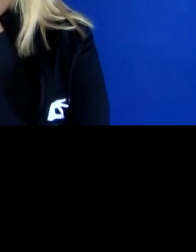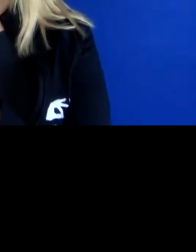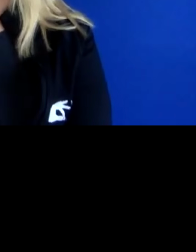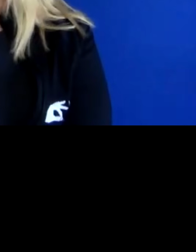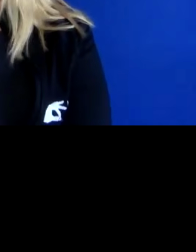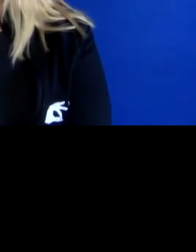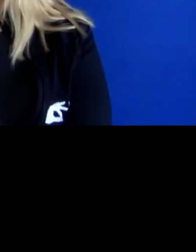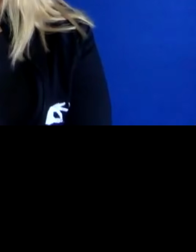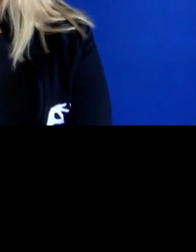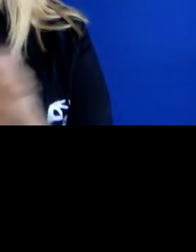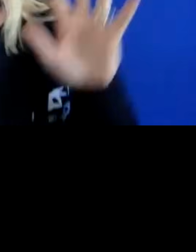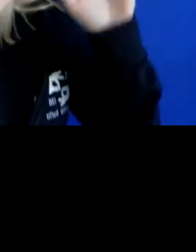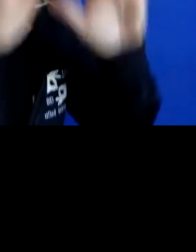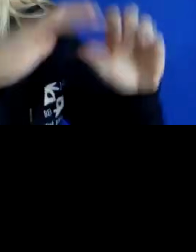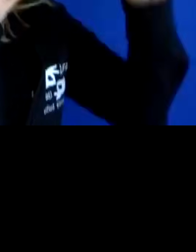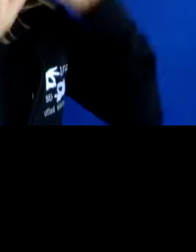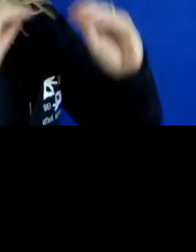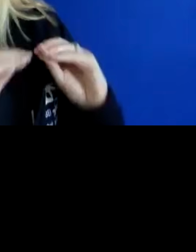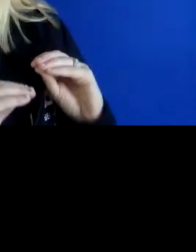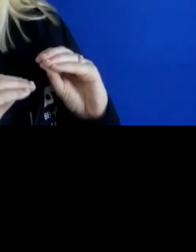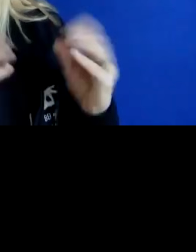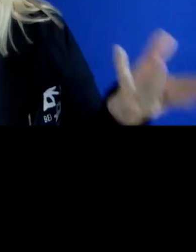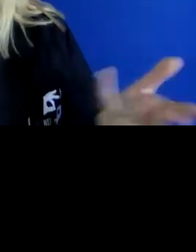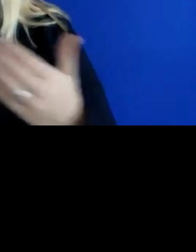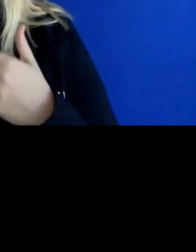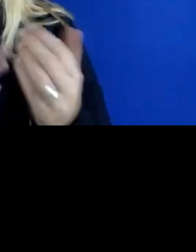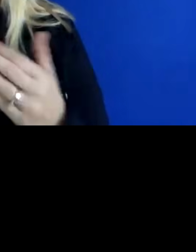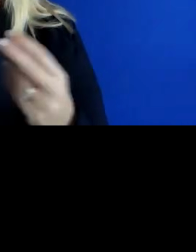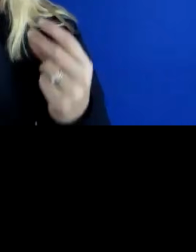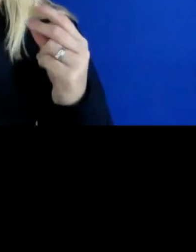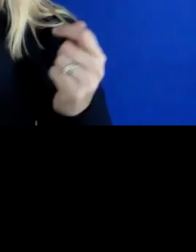whatever sort of auto transcribing system you use, it has to keep the video, too,